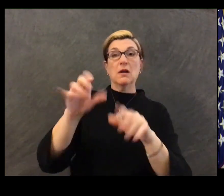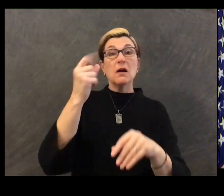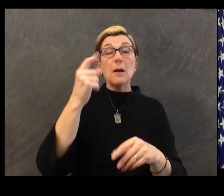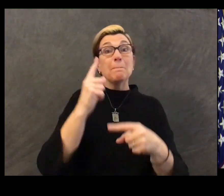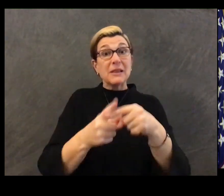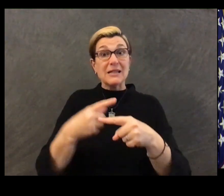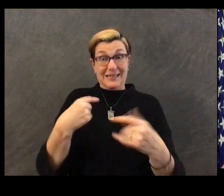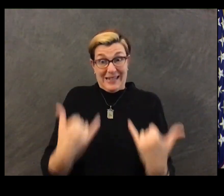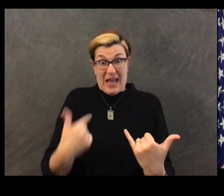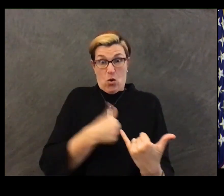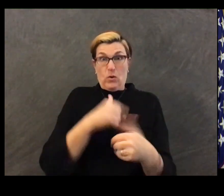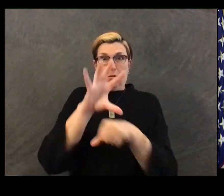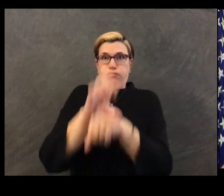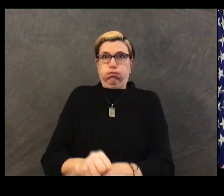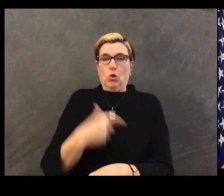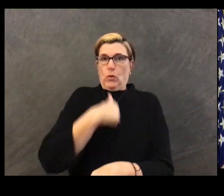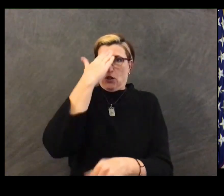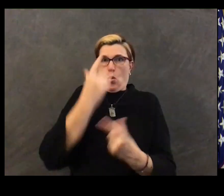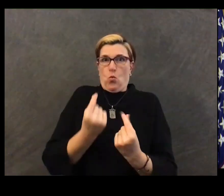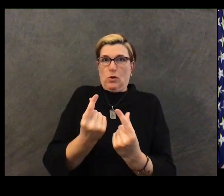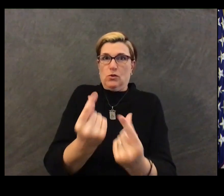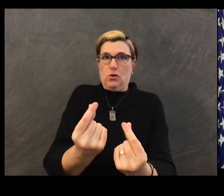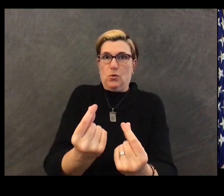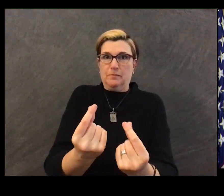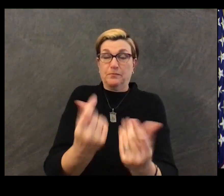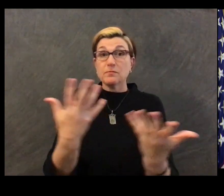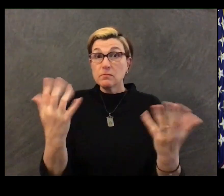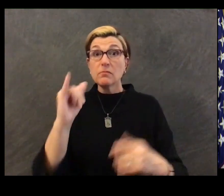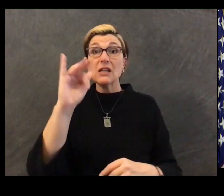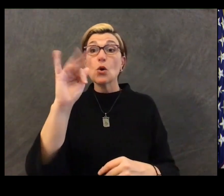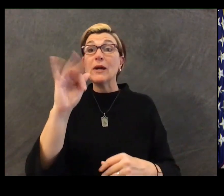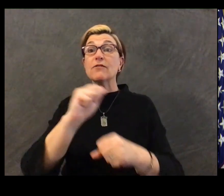understand it now if we have pockets a little pocket here they were gonna have